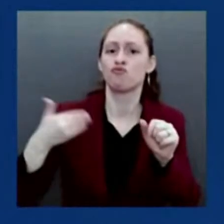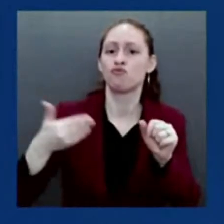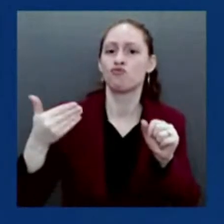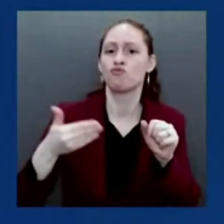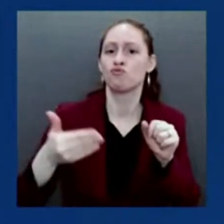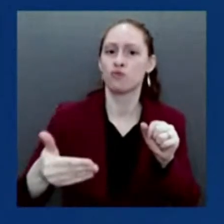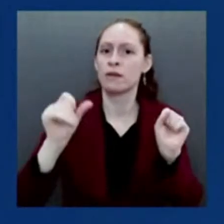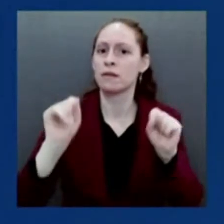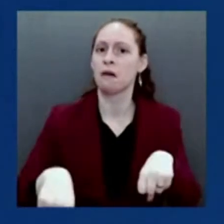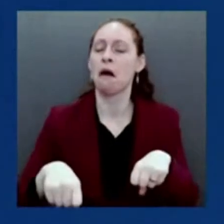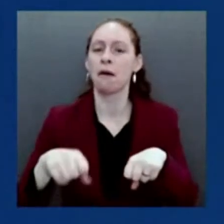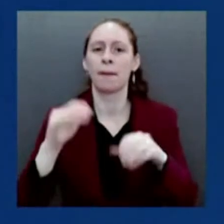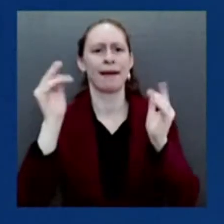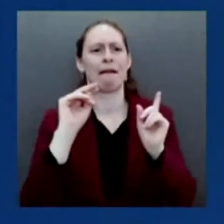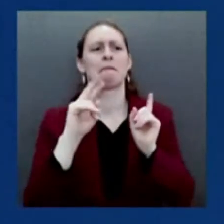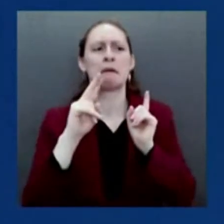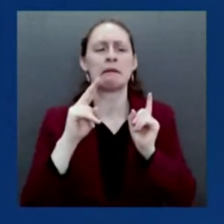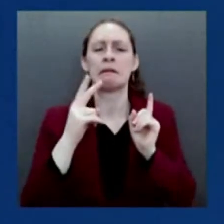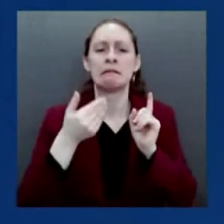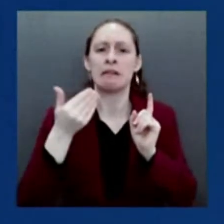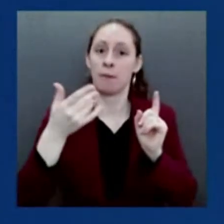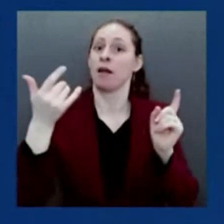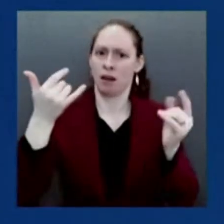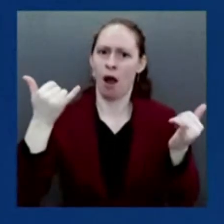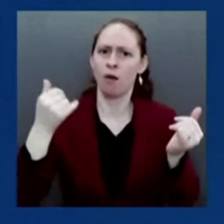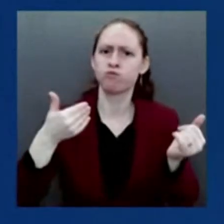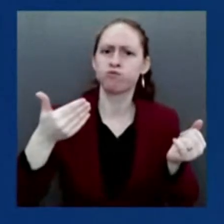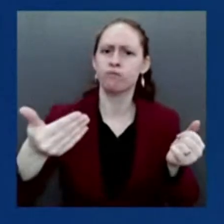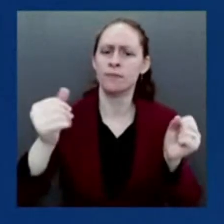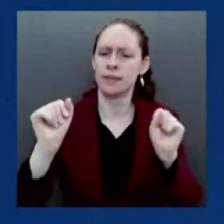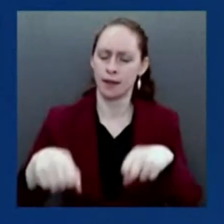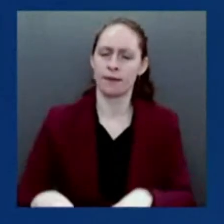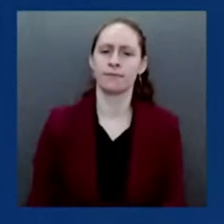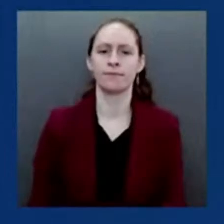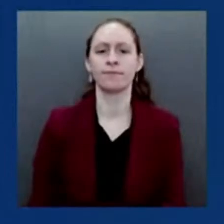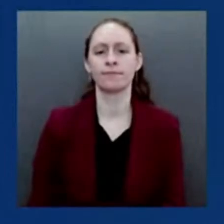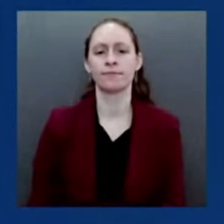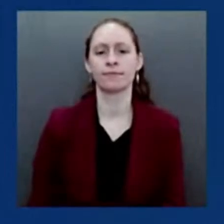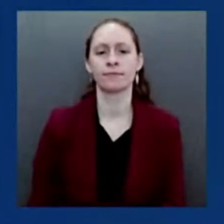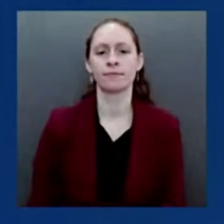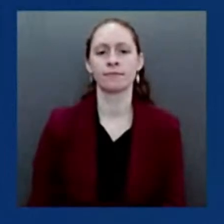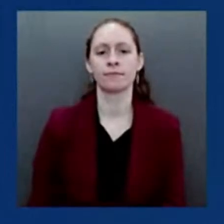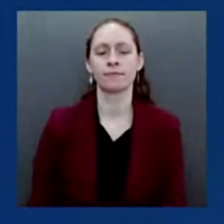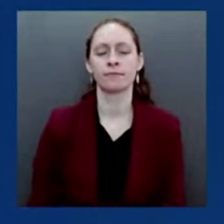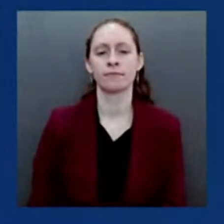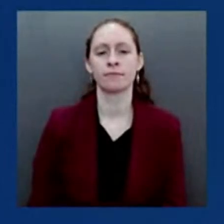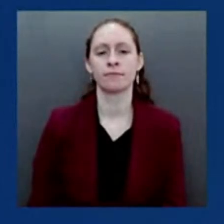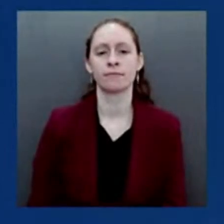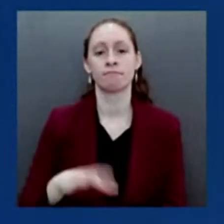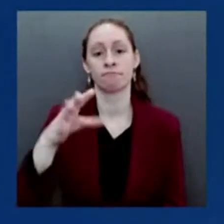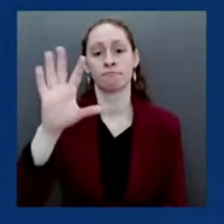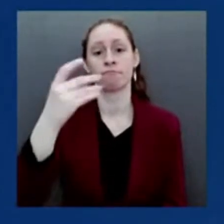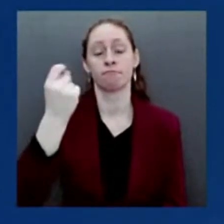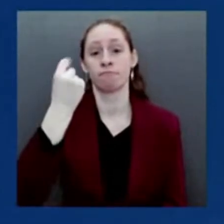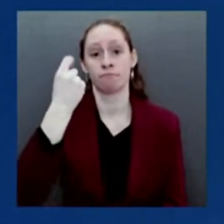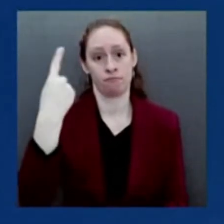AVAILABILITY FOR SCHOOLS. AS I MENTIONED, DOUBLE THE TESTING THAT WAS DONE IN NOVEMBER.